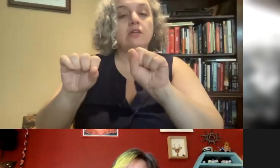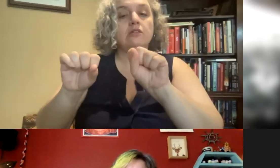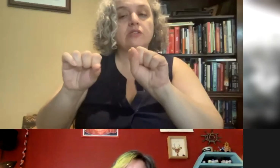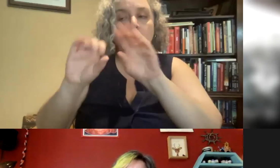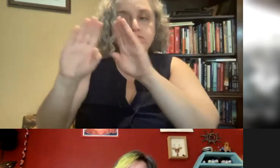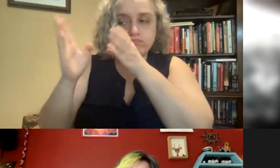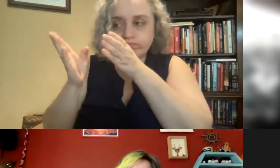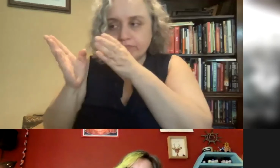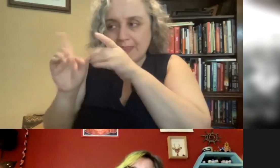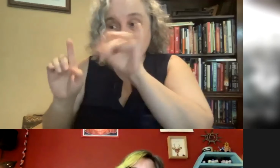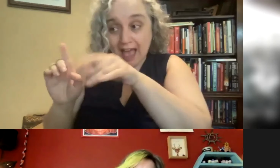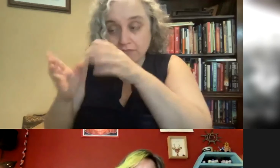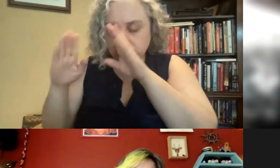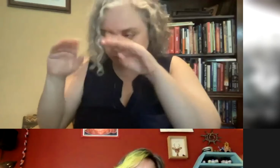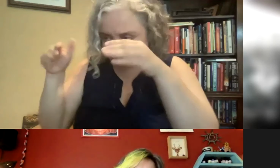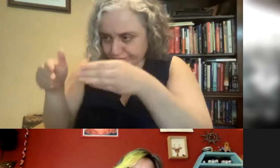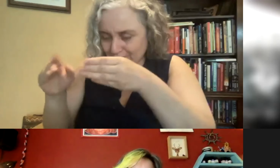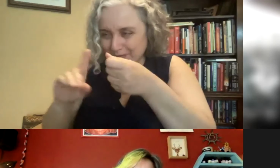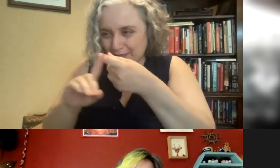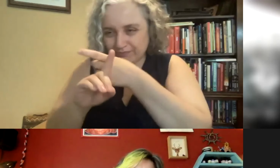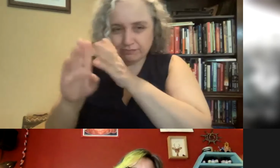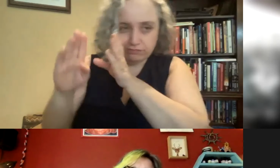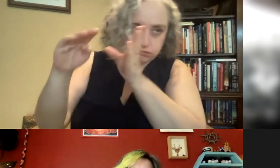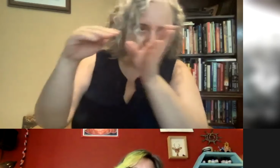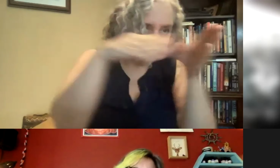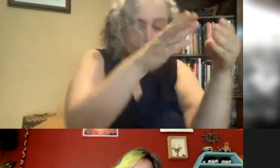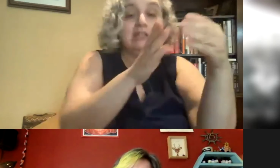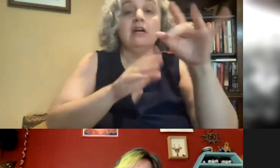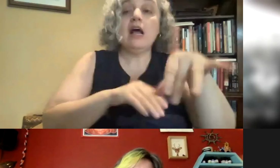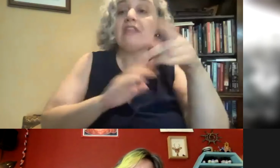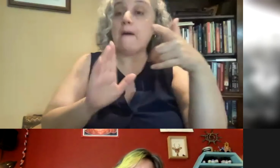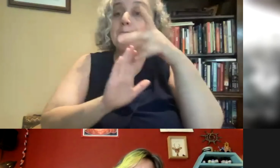and it allowed policymakers to make policy around the world